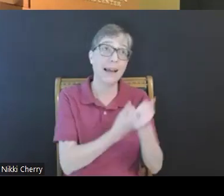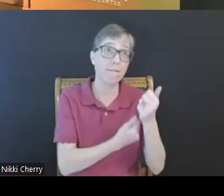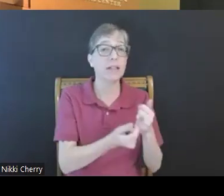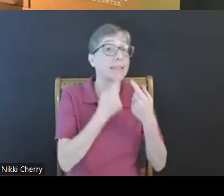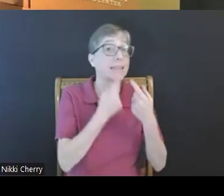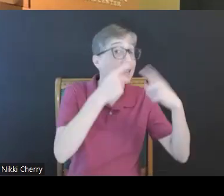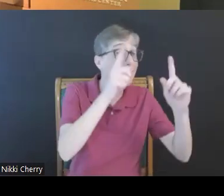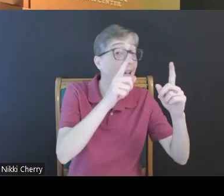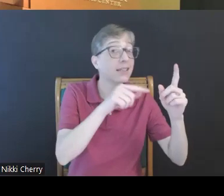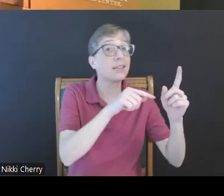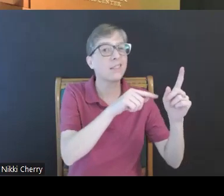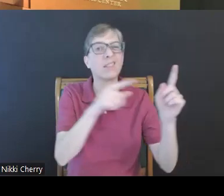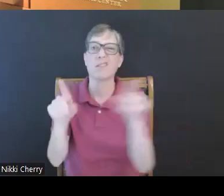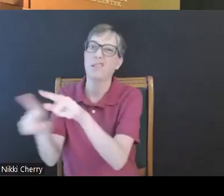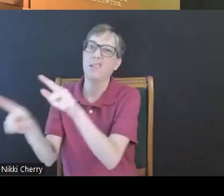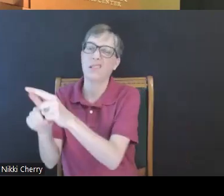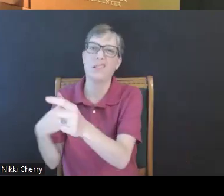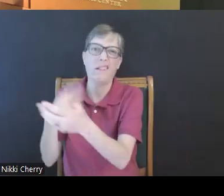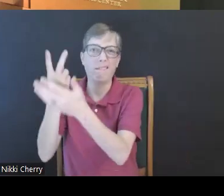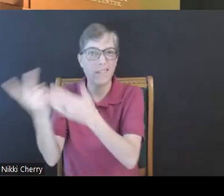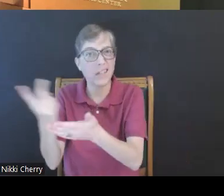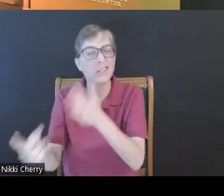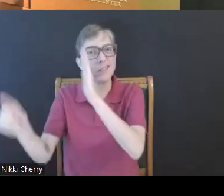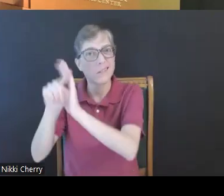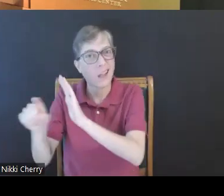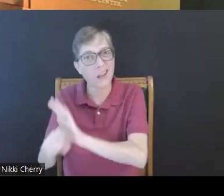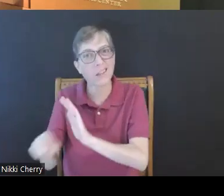and we tried them and you know when you look at it you know it just doesn't work uh so I think